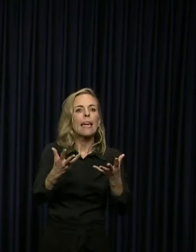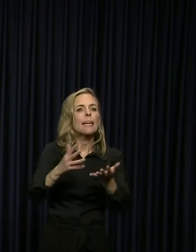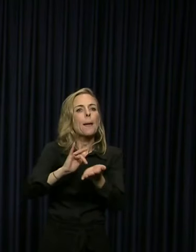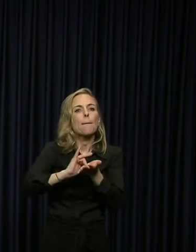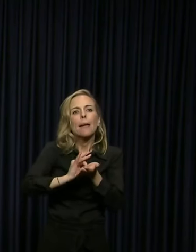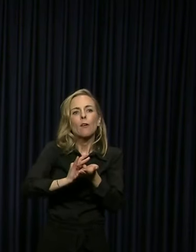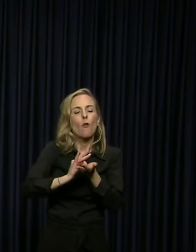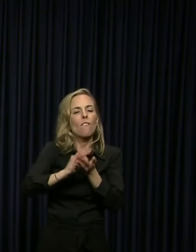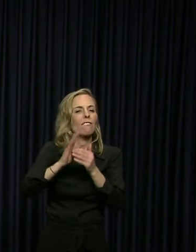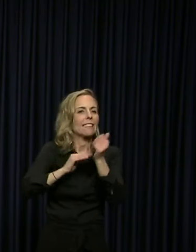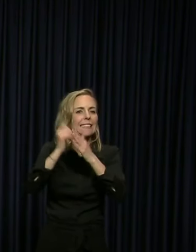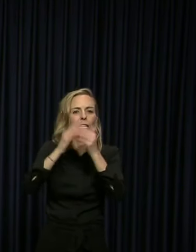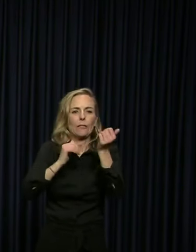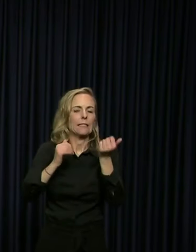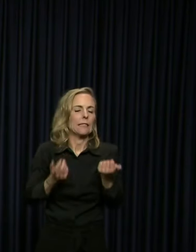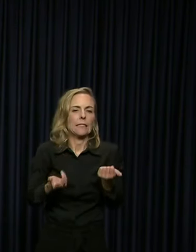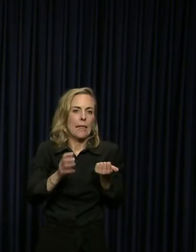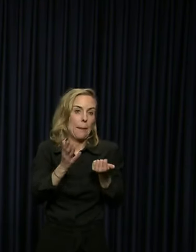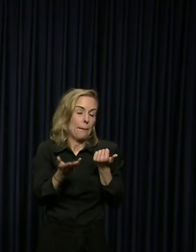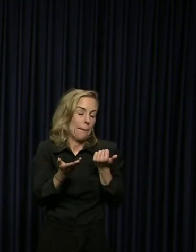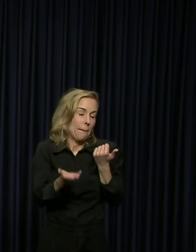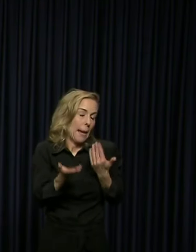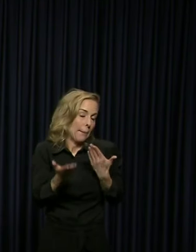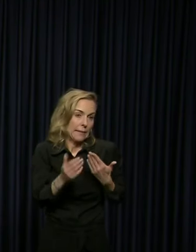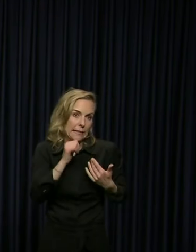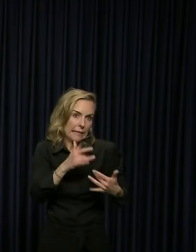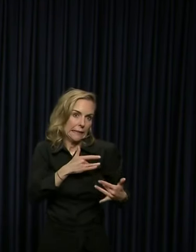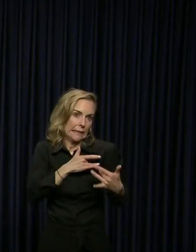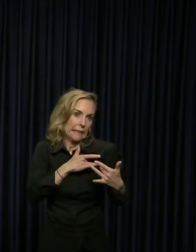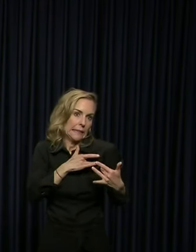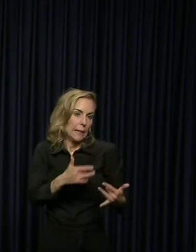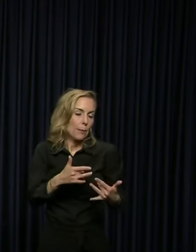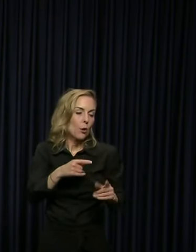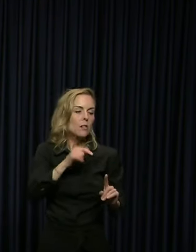SECRETARY ERIC FREELANDER.